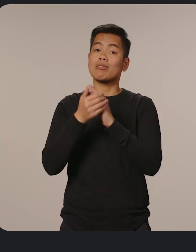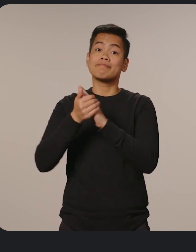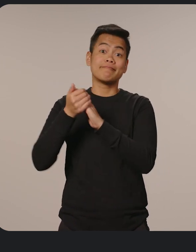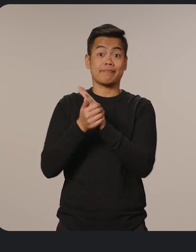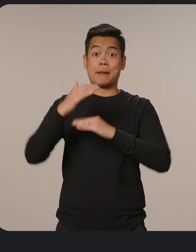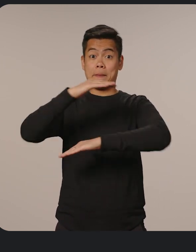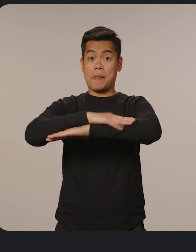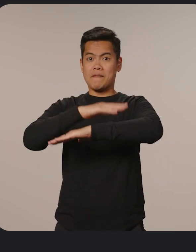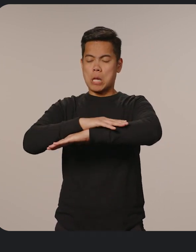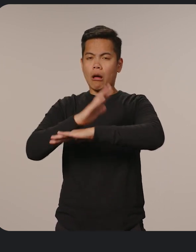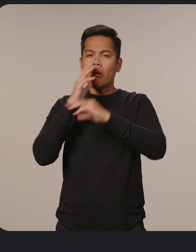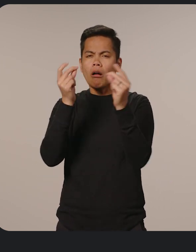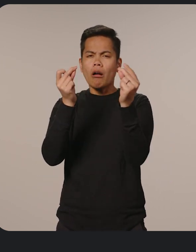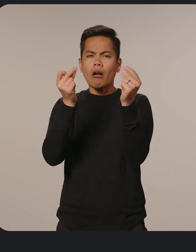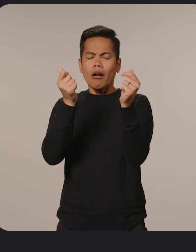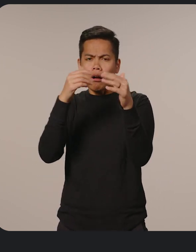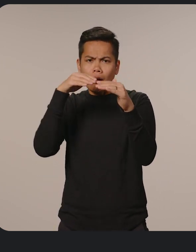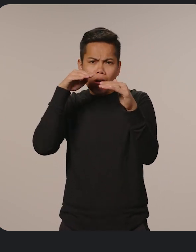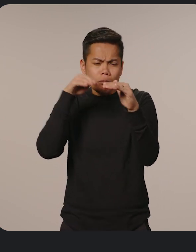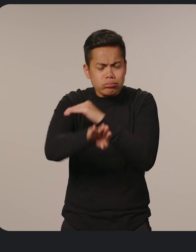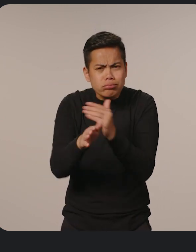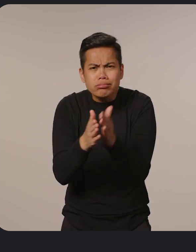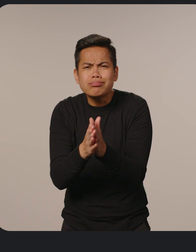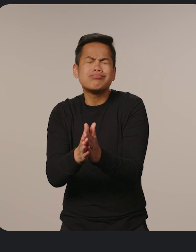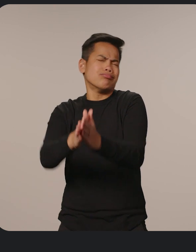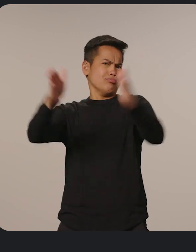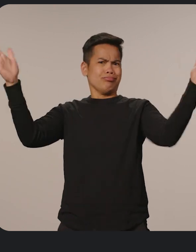ecosystem, with over 100 starters and actions,